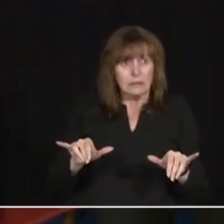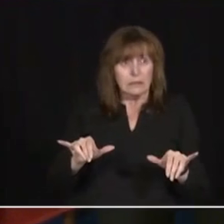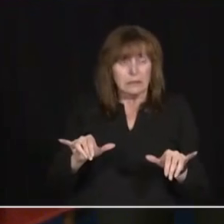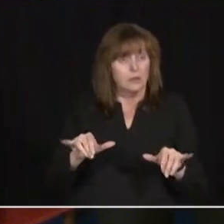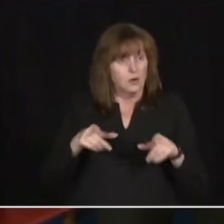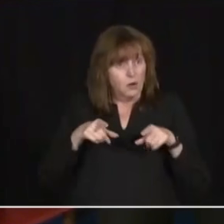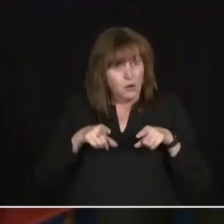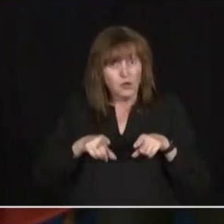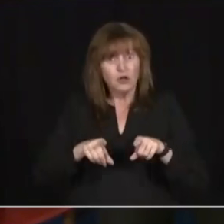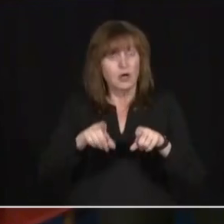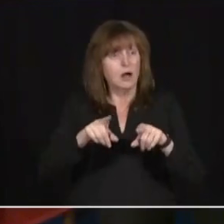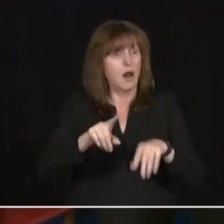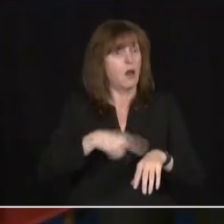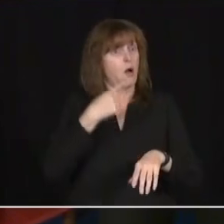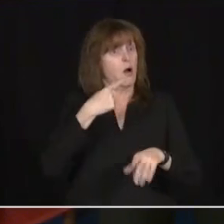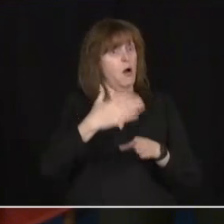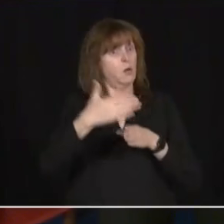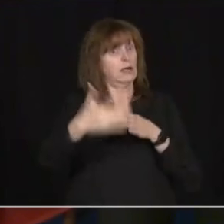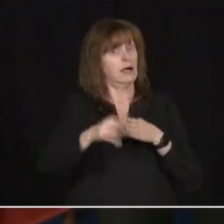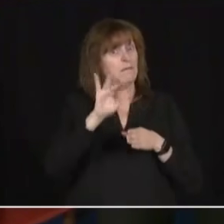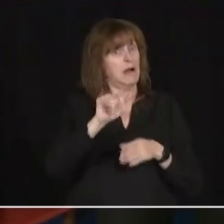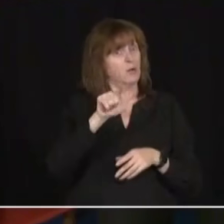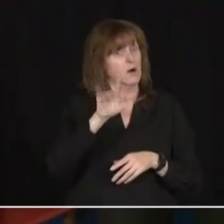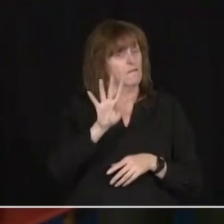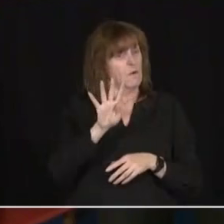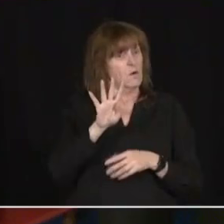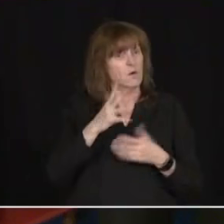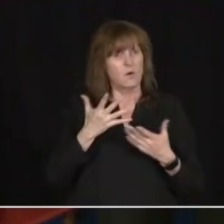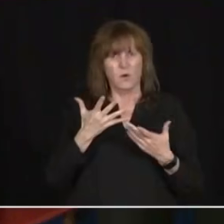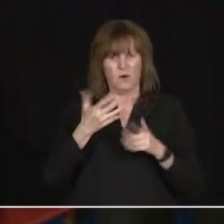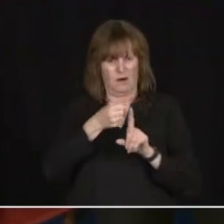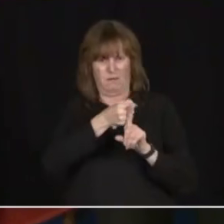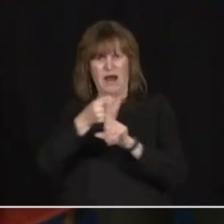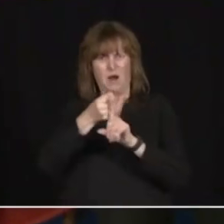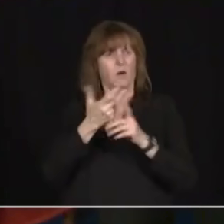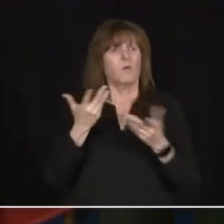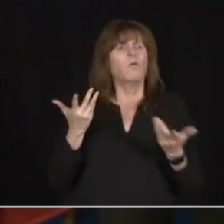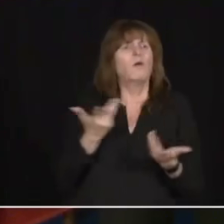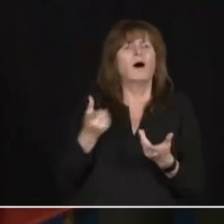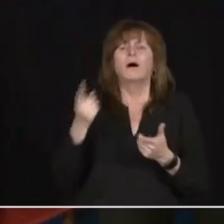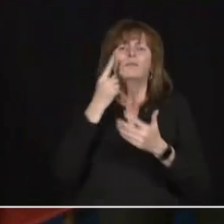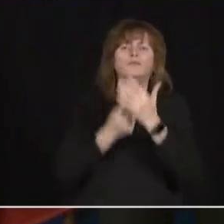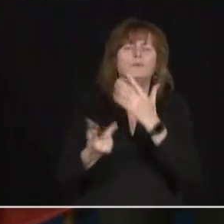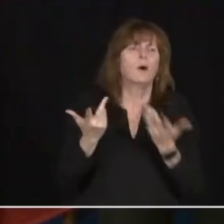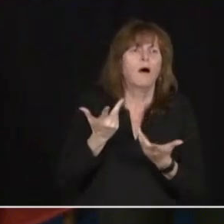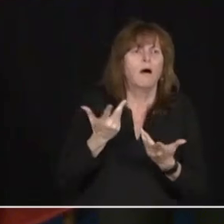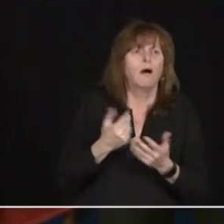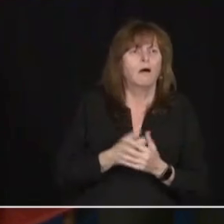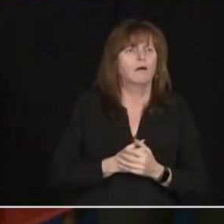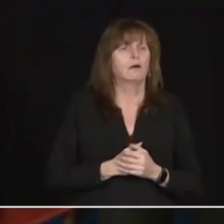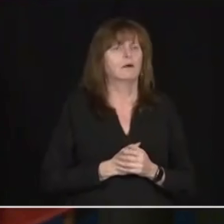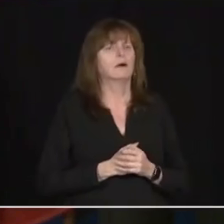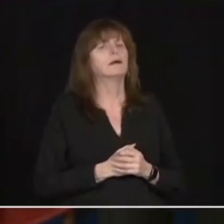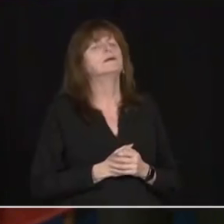the long weekend and what is the financial impact forecast to be? What I will do to answer your question